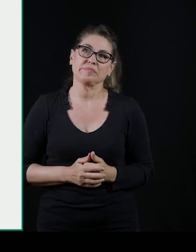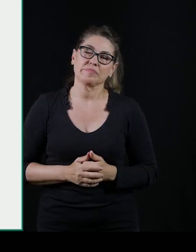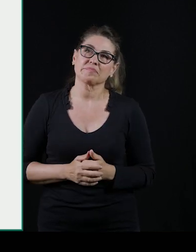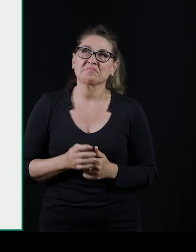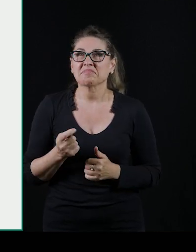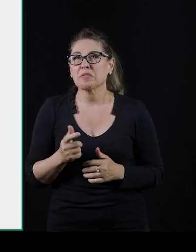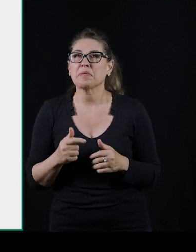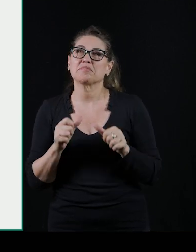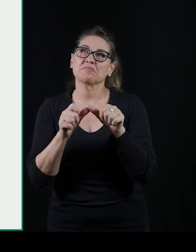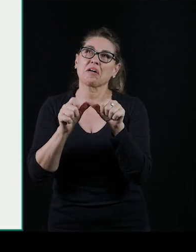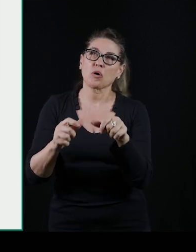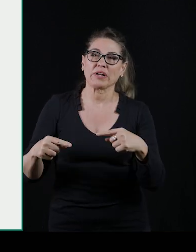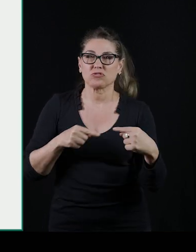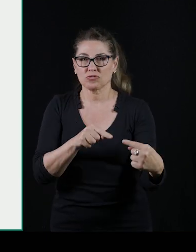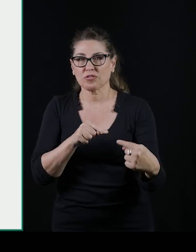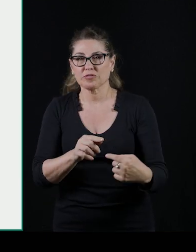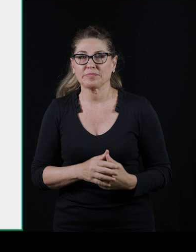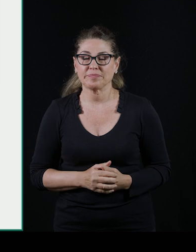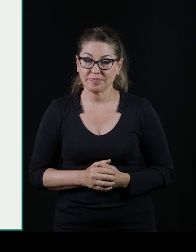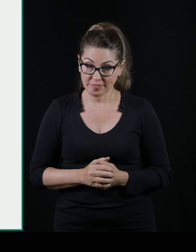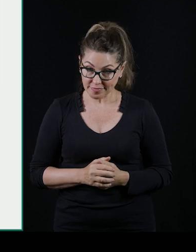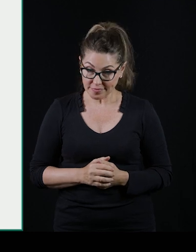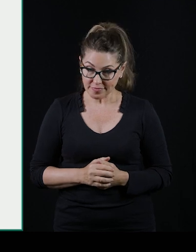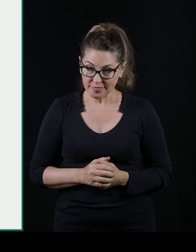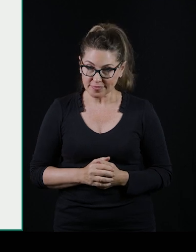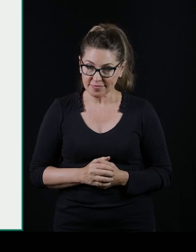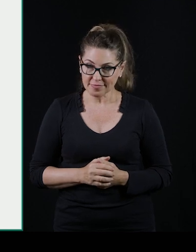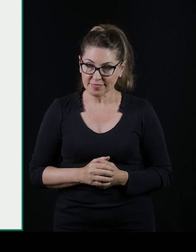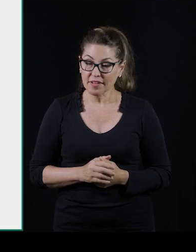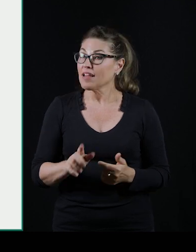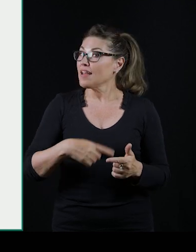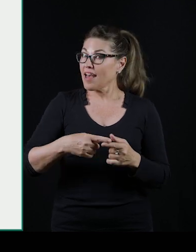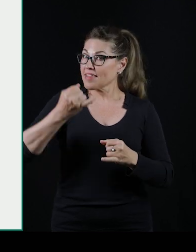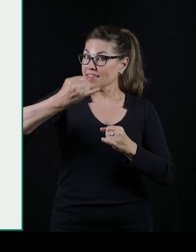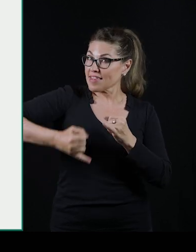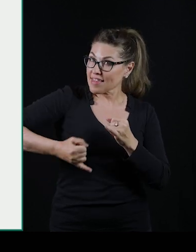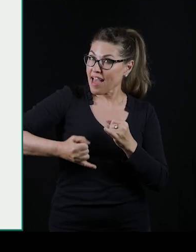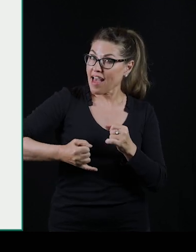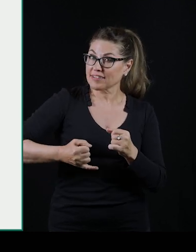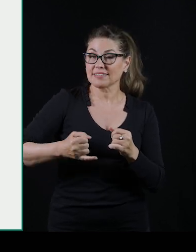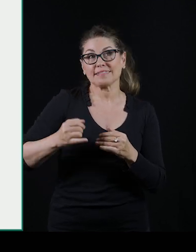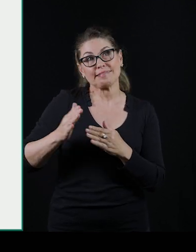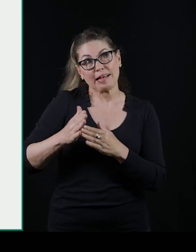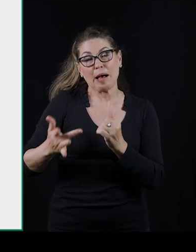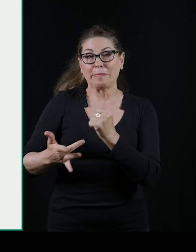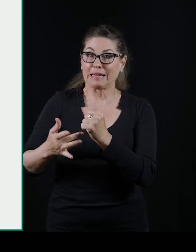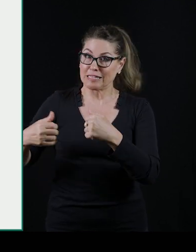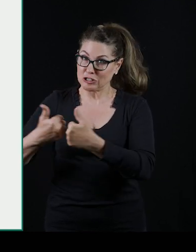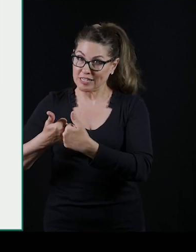So it was a little bit of an ongoing struggle. And then our last big technical challenge was a lack